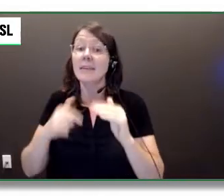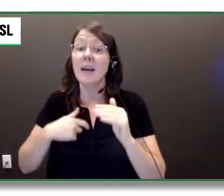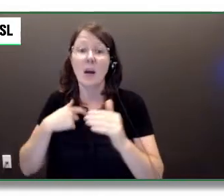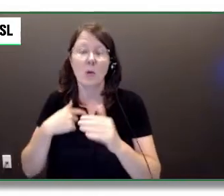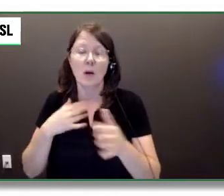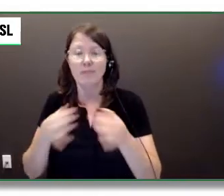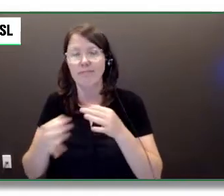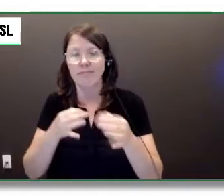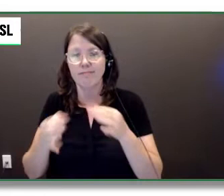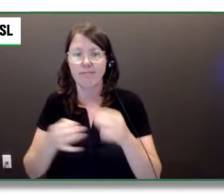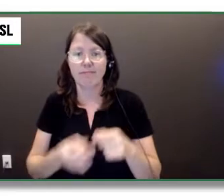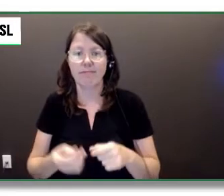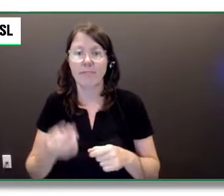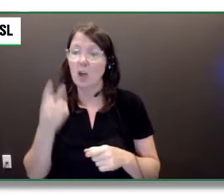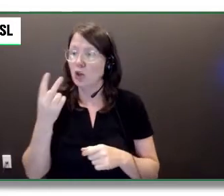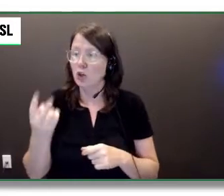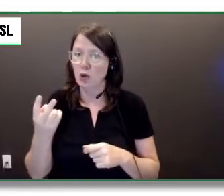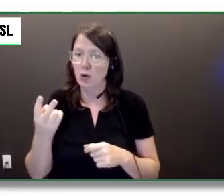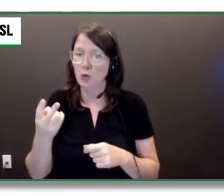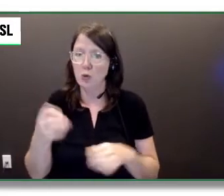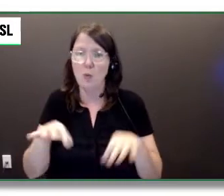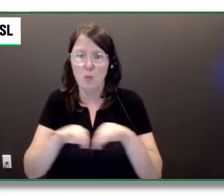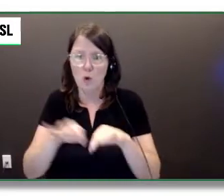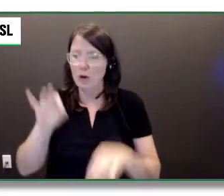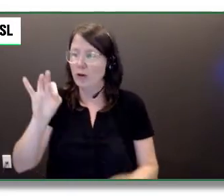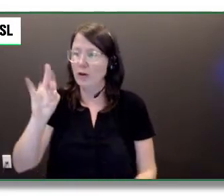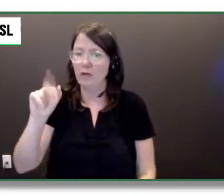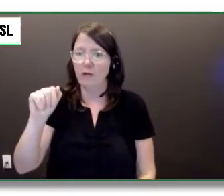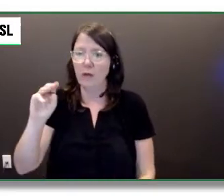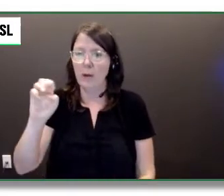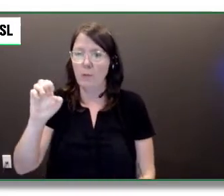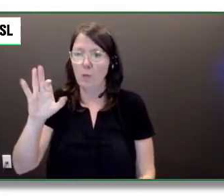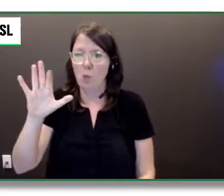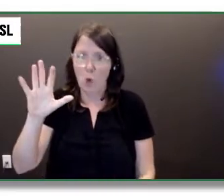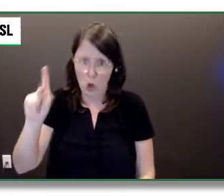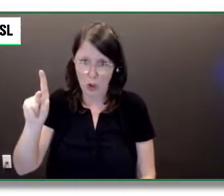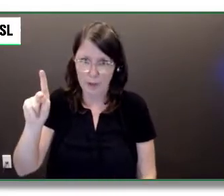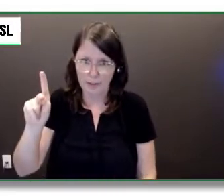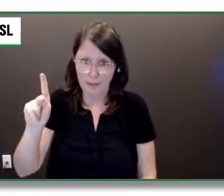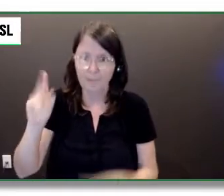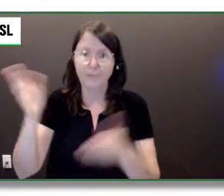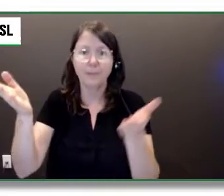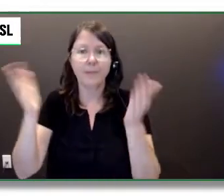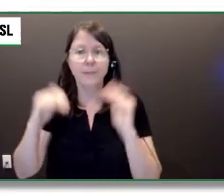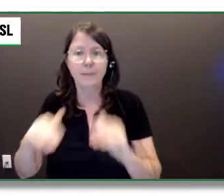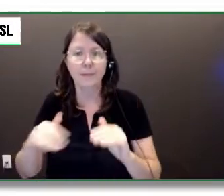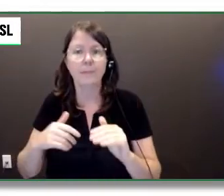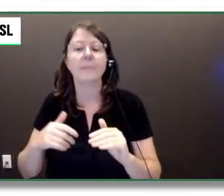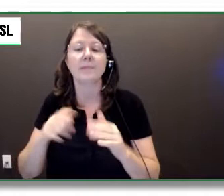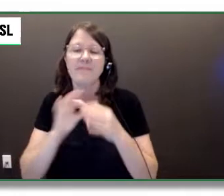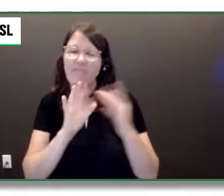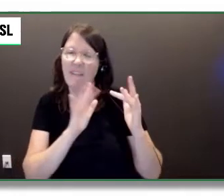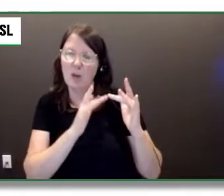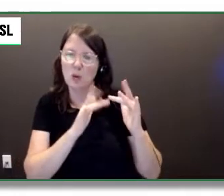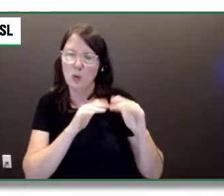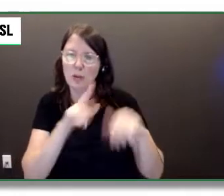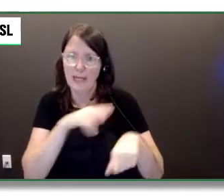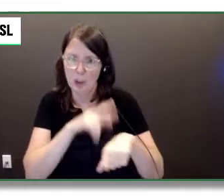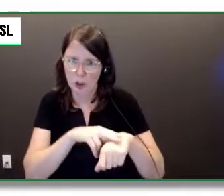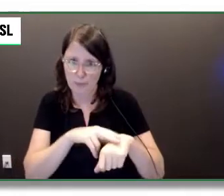nature connection. I will then give examples of virtual park accessibility. I will give a conclusion and then share my contact